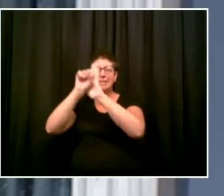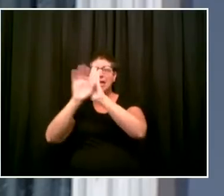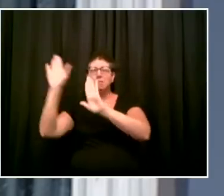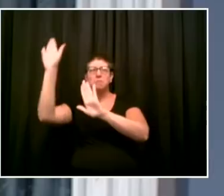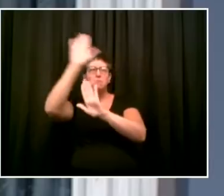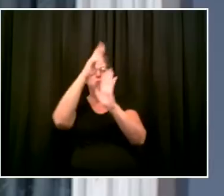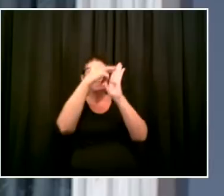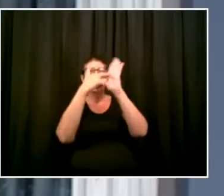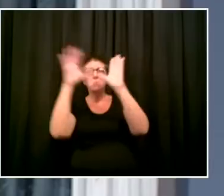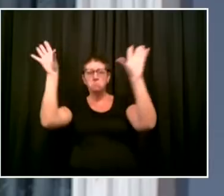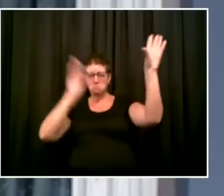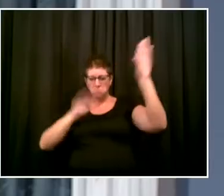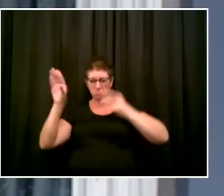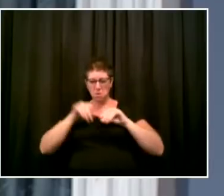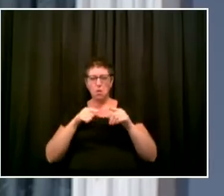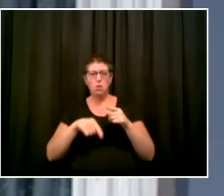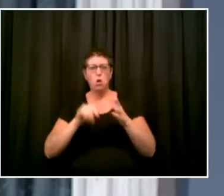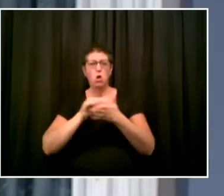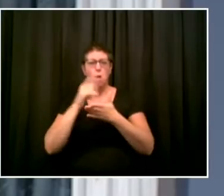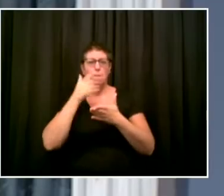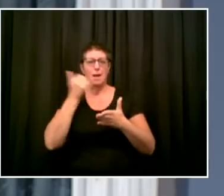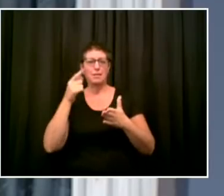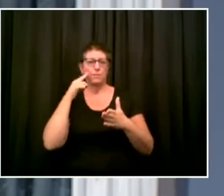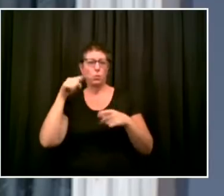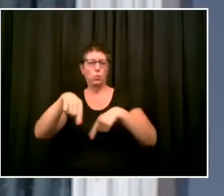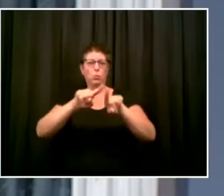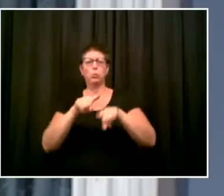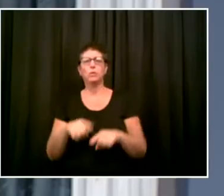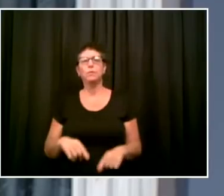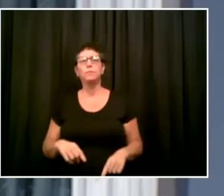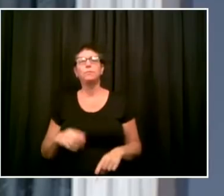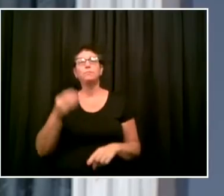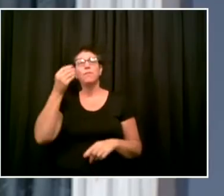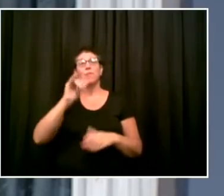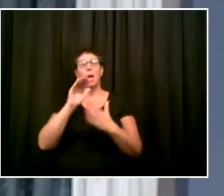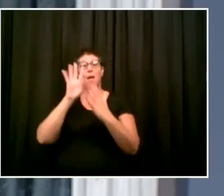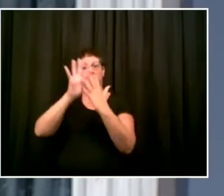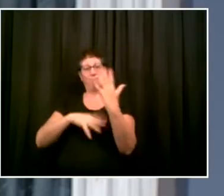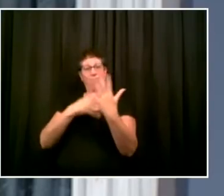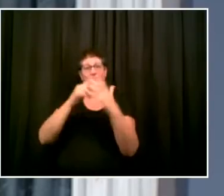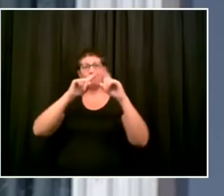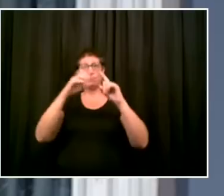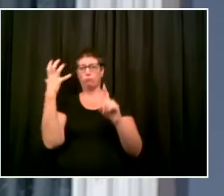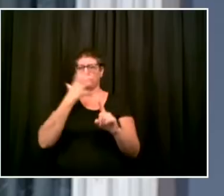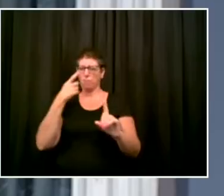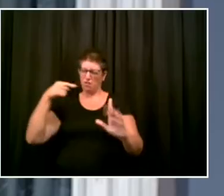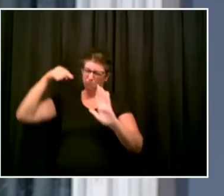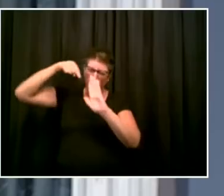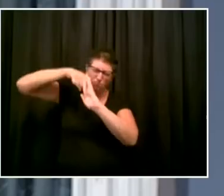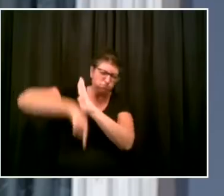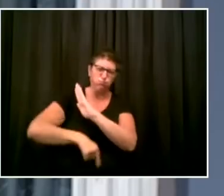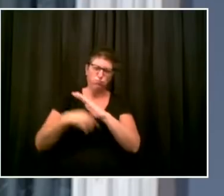MATRIX. I CAN TELL YOU I HAVE SAT AROUND A BOARD ROOM MANY TMEIS DISCUSSING THIS MATRIX, AND THERE ARE ALWAYS HEATED DISCUSSIONS ABO DUTIFEFRENT THINGS.